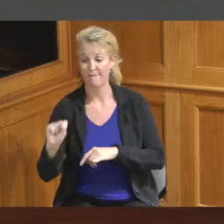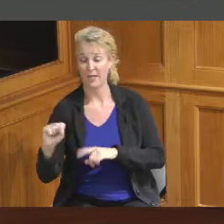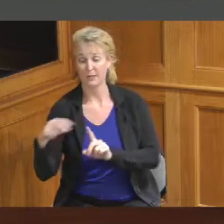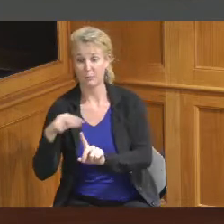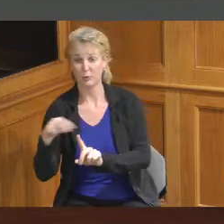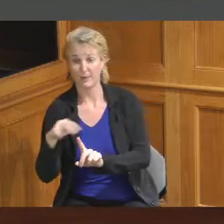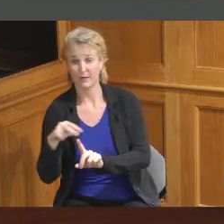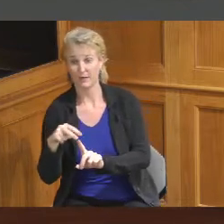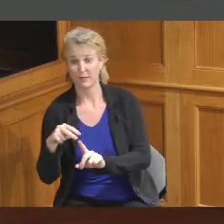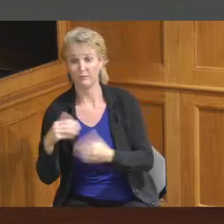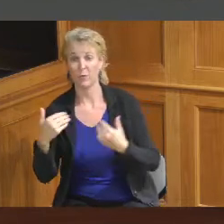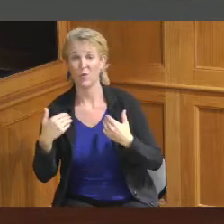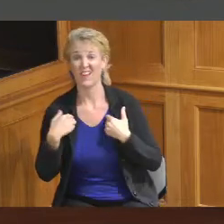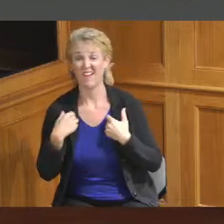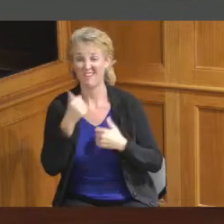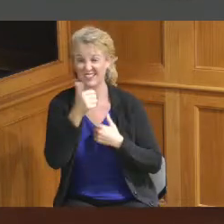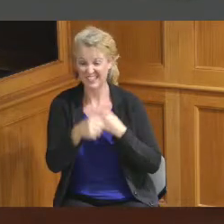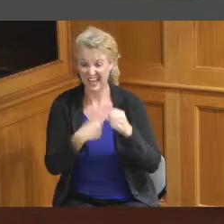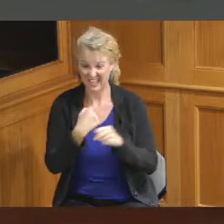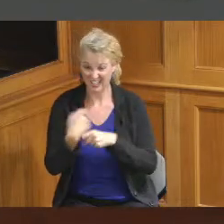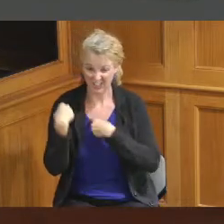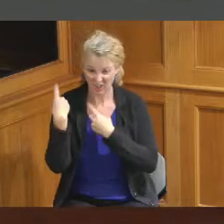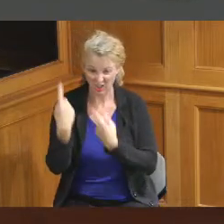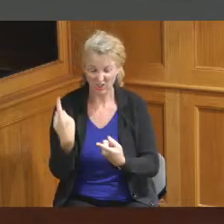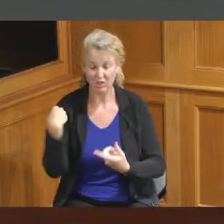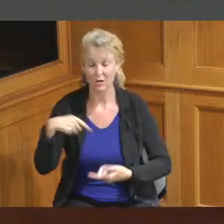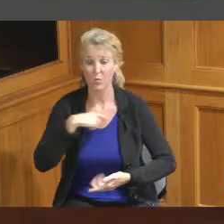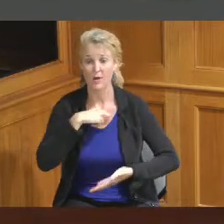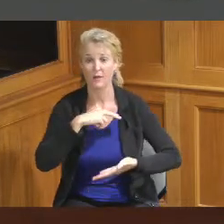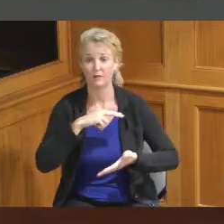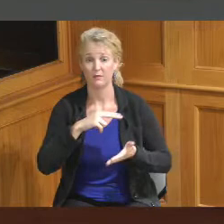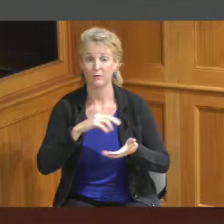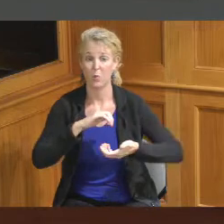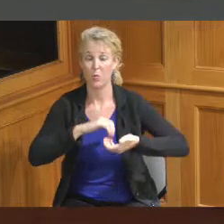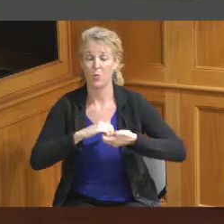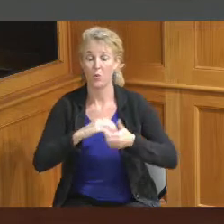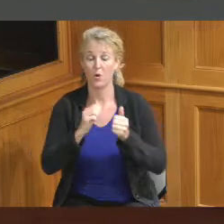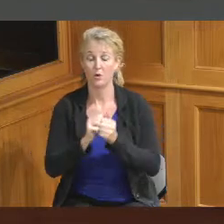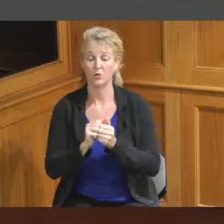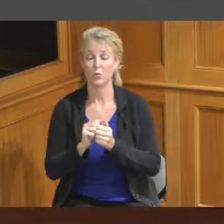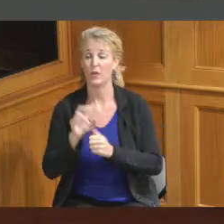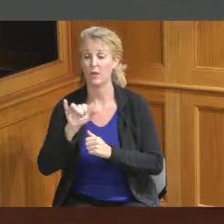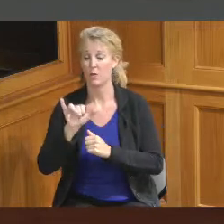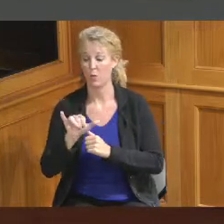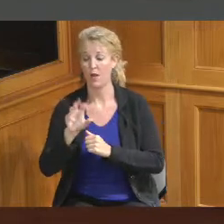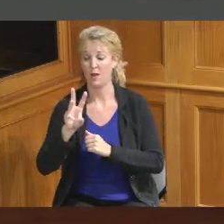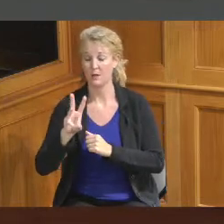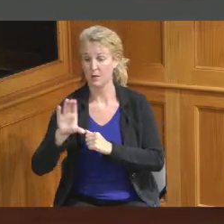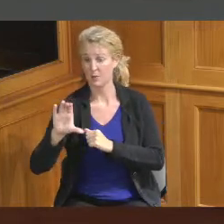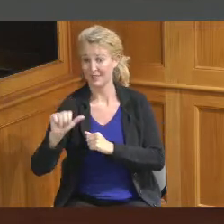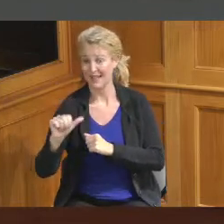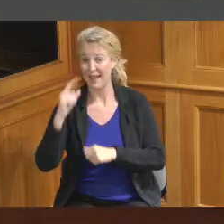we have for over a decade now I think contracted with YWCA for Onsite domestic violence assistance